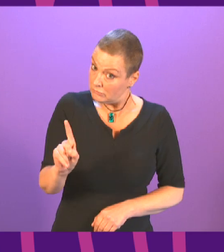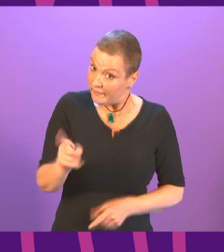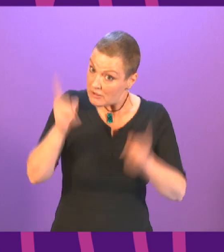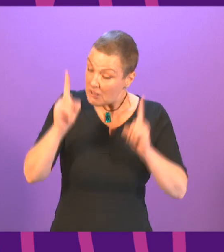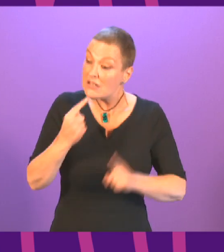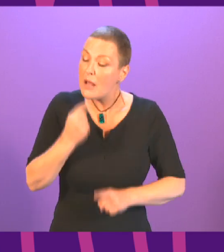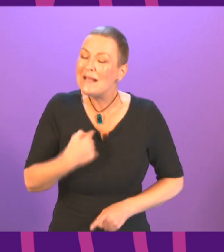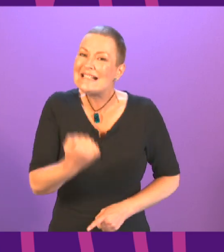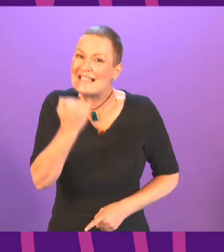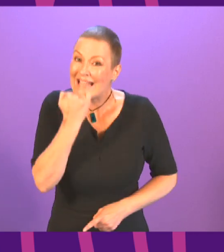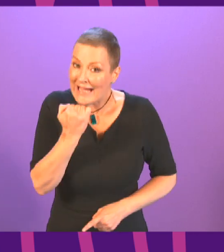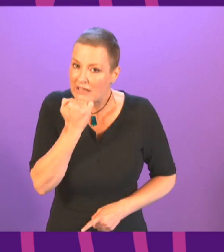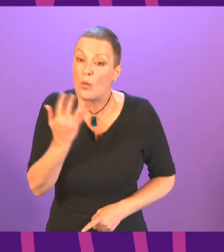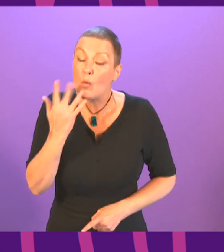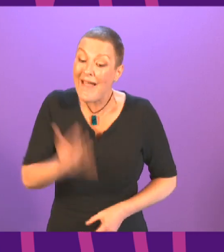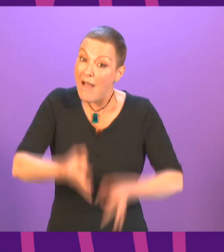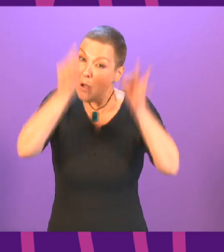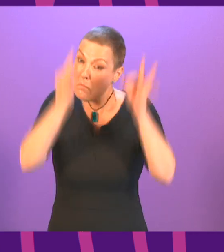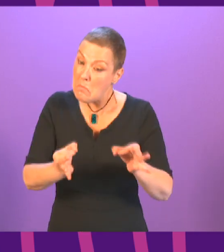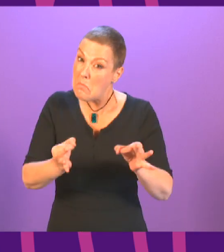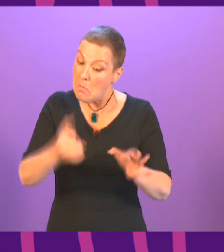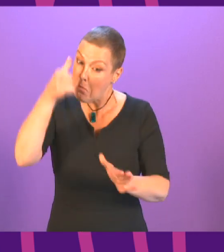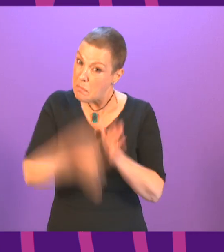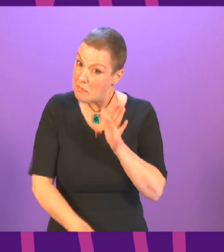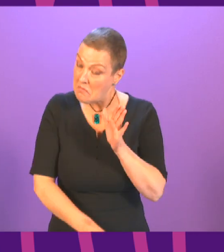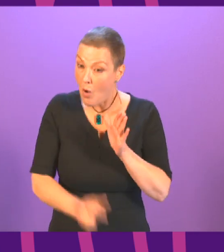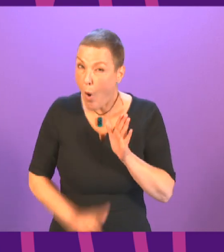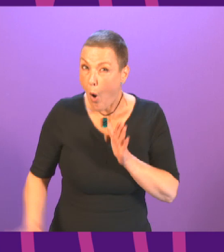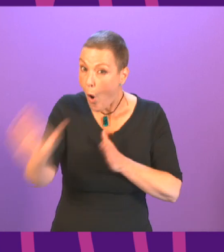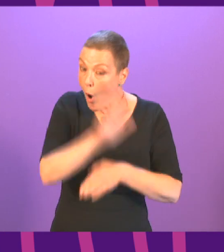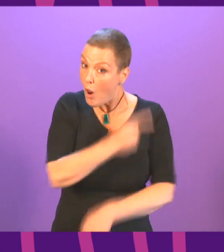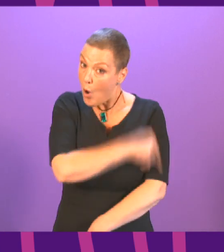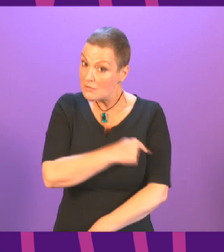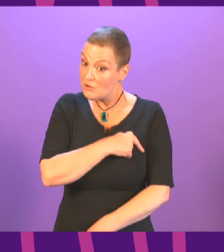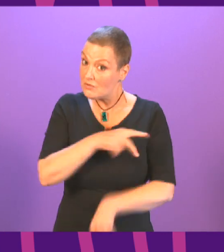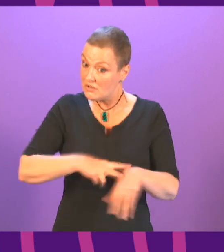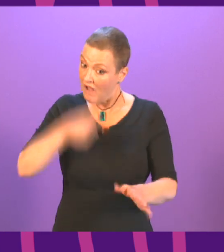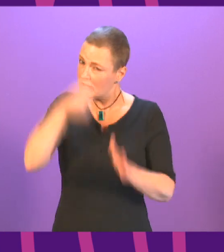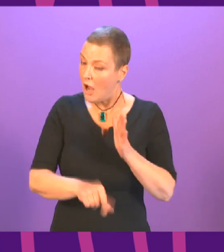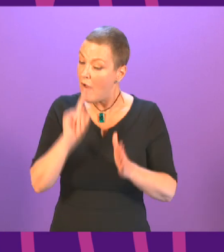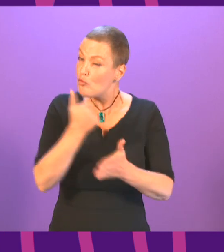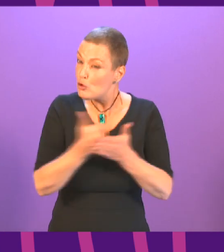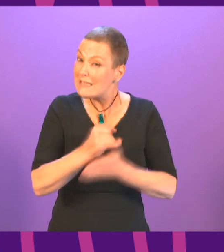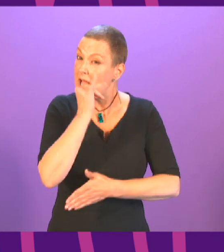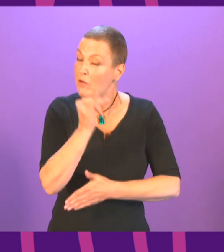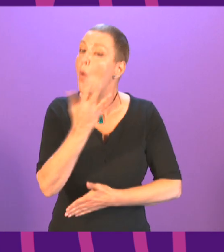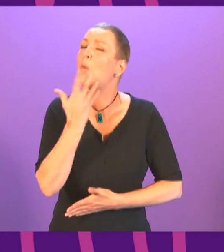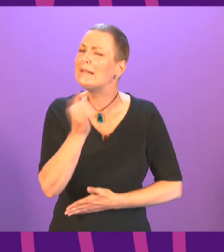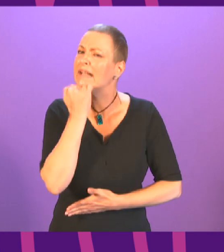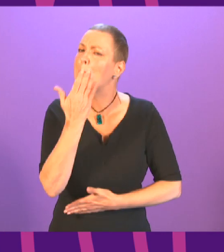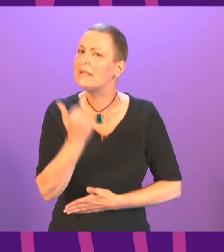give us a date? When will routine weekly testing for all hospital staff begin?